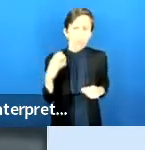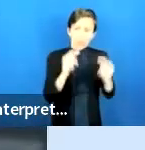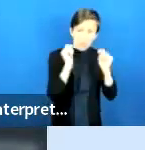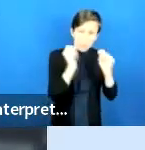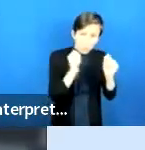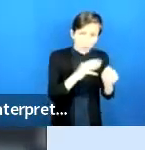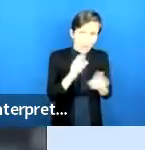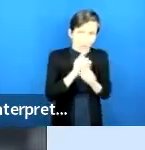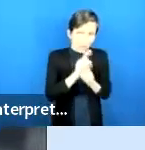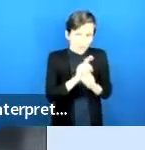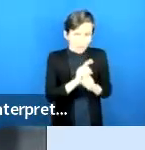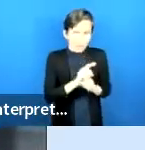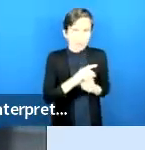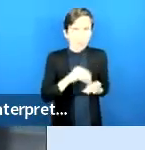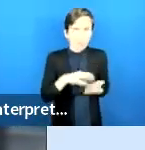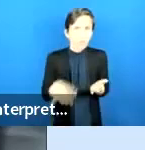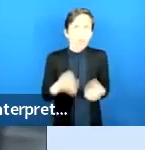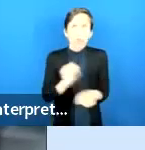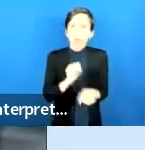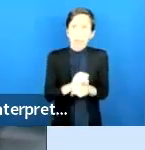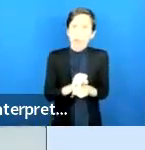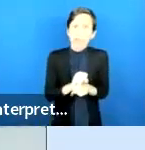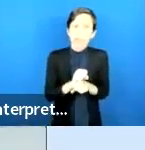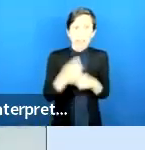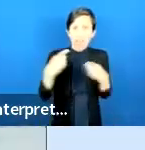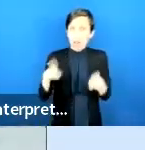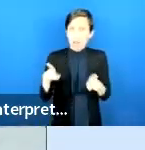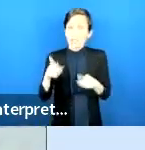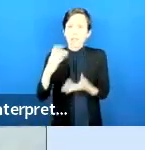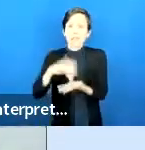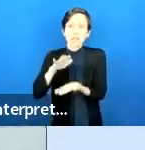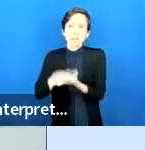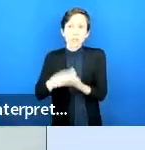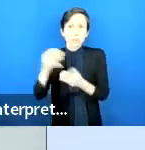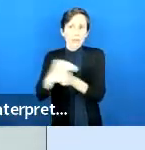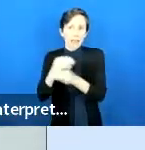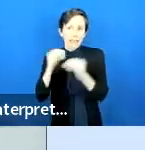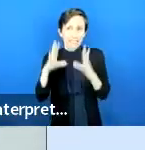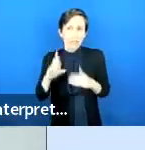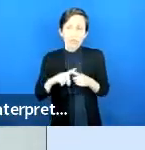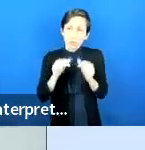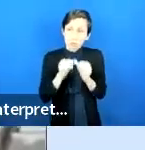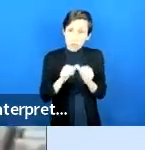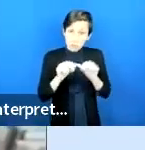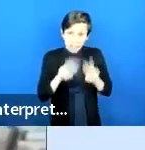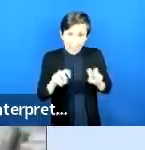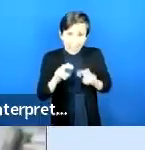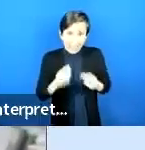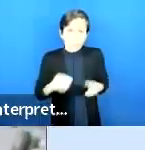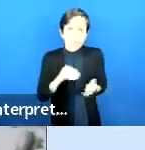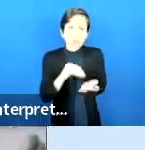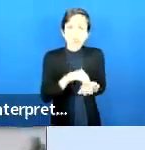and working alongside middle school math teachers to regularly assess students math progress Coming in.